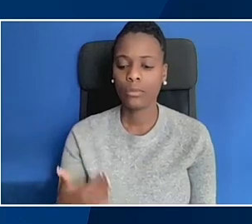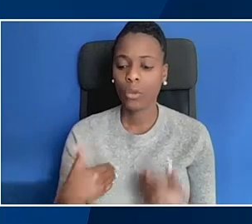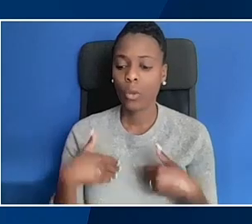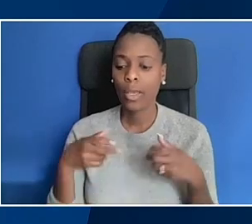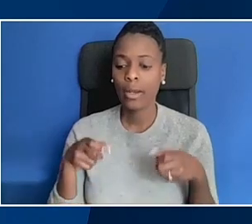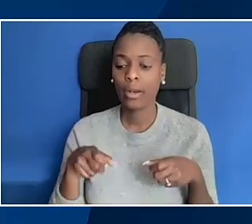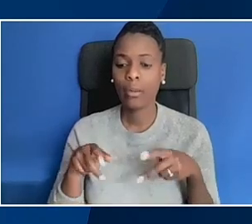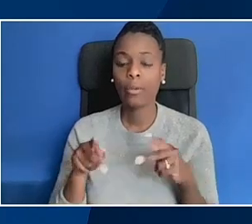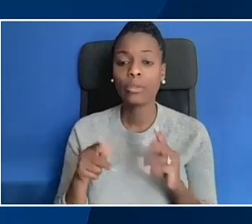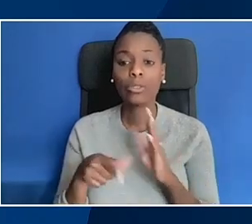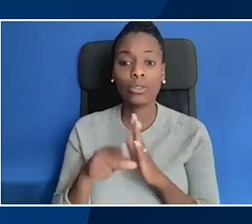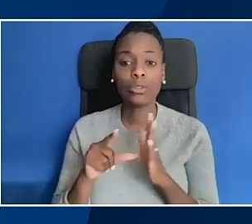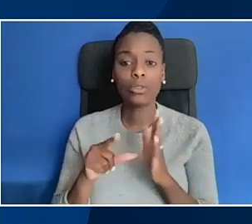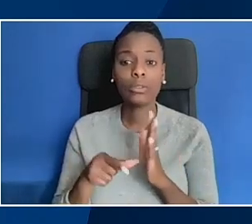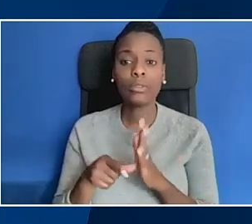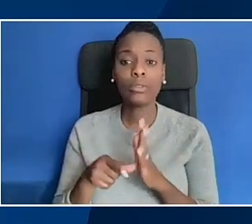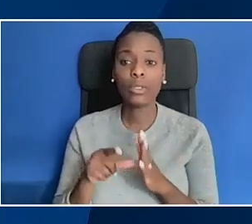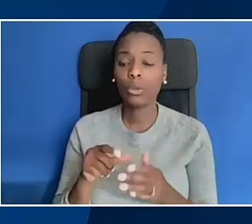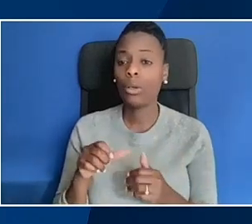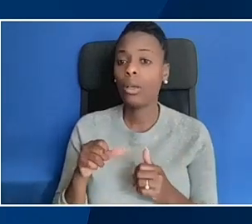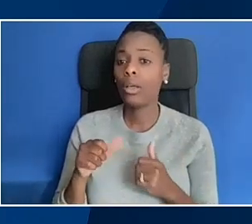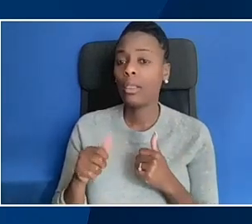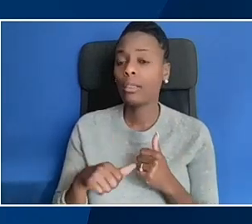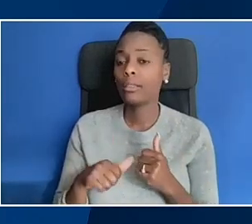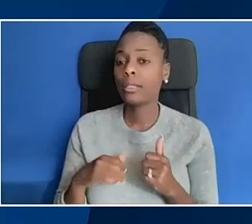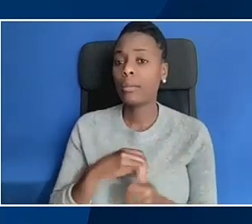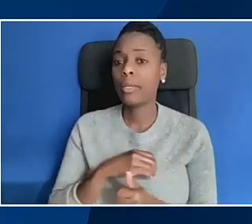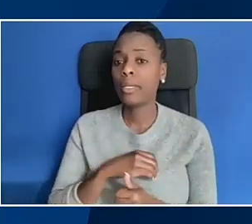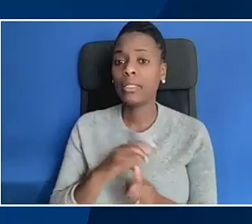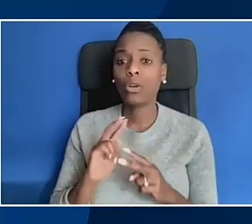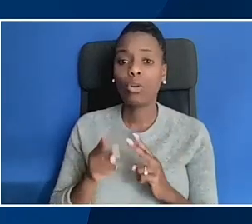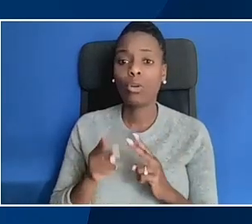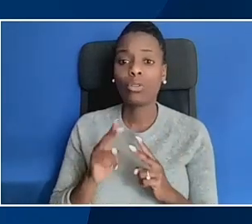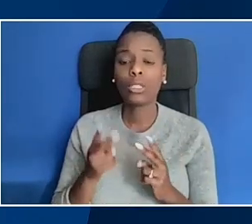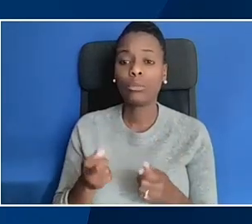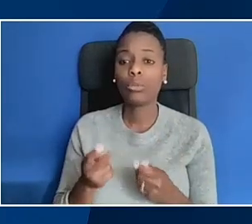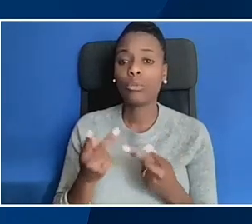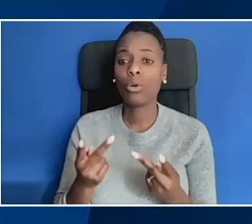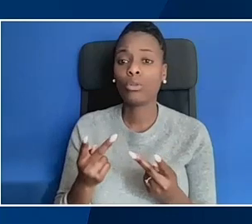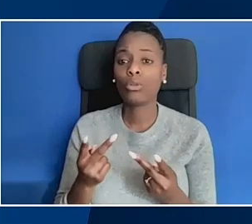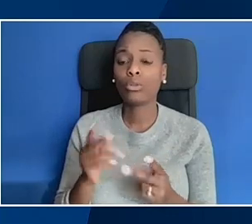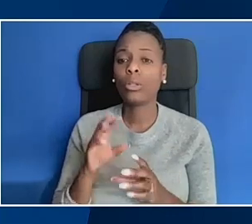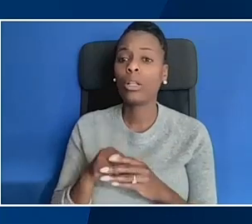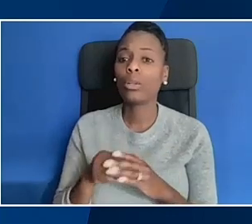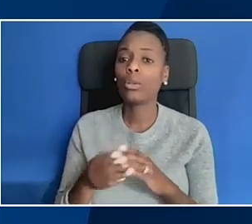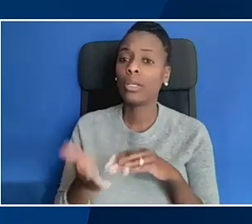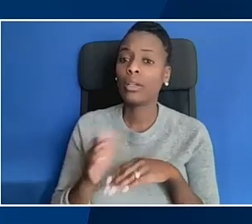proposal. You know, there were things in there that included, you know, increases to the Upward Bound and McNair stipends